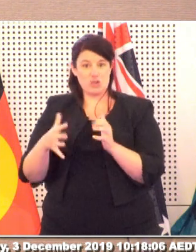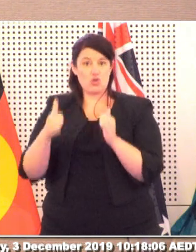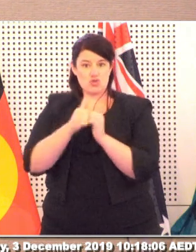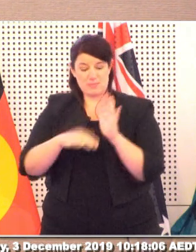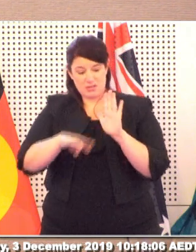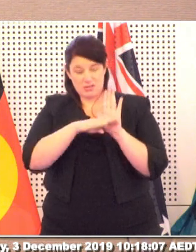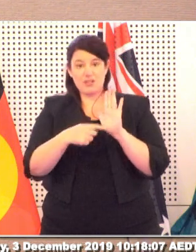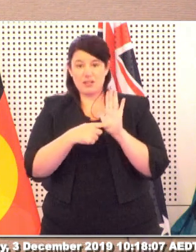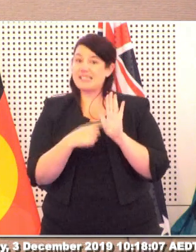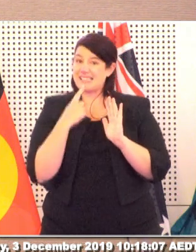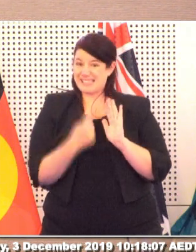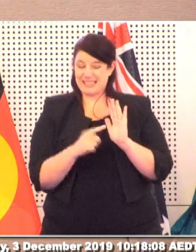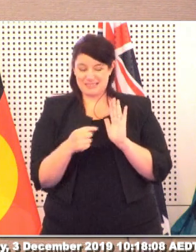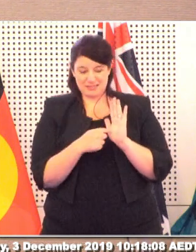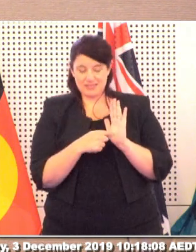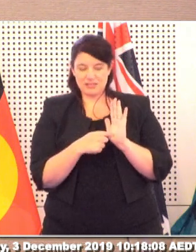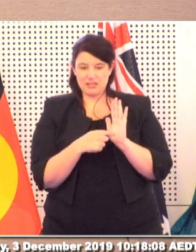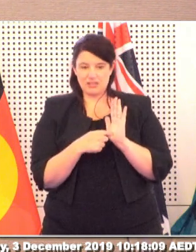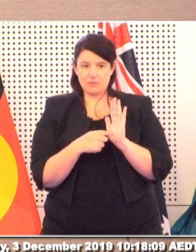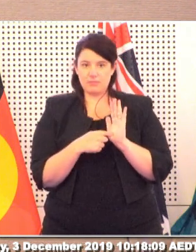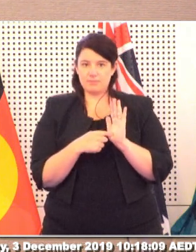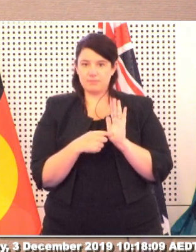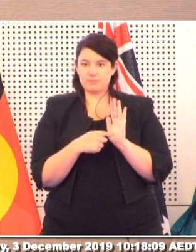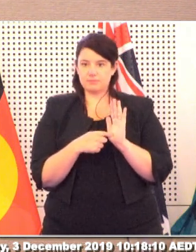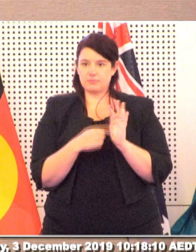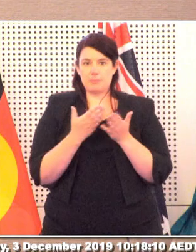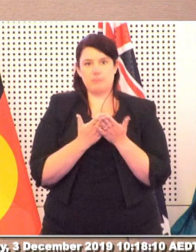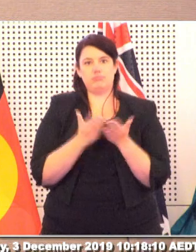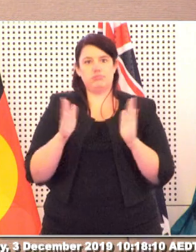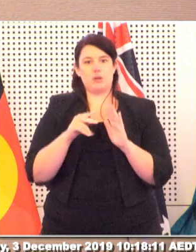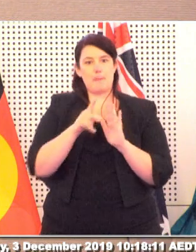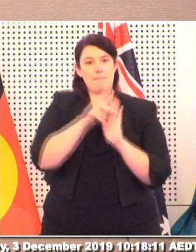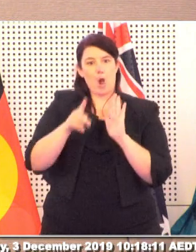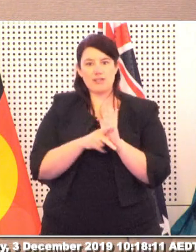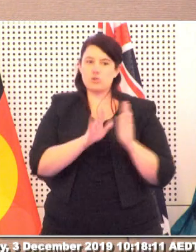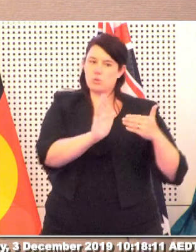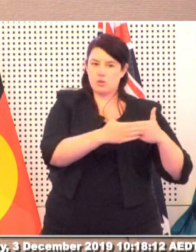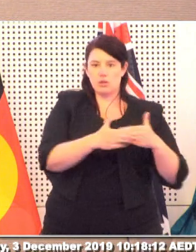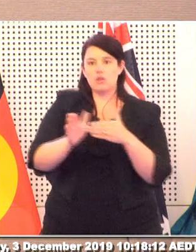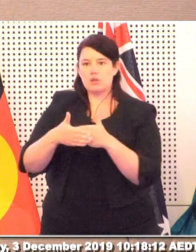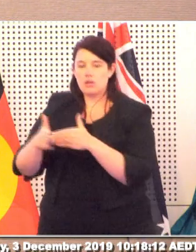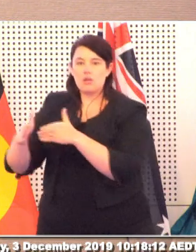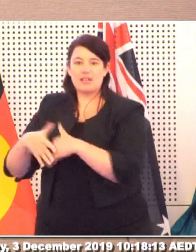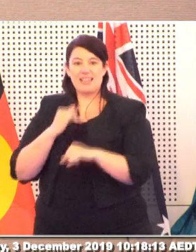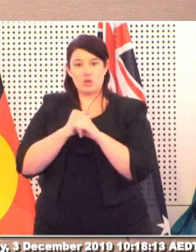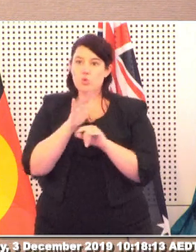And that articulated a broad policy framework for deinstitutionalisation at a national level.